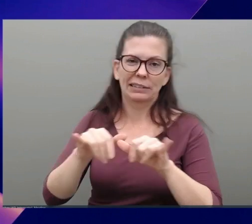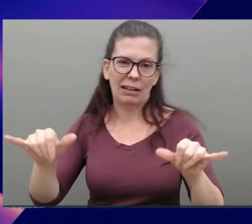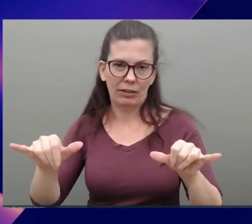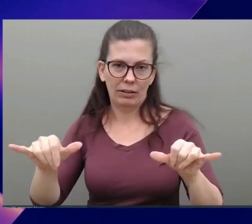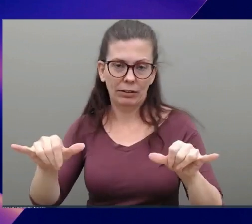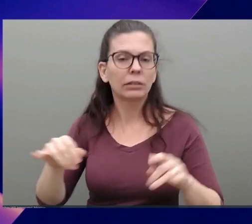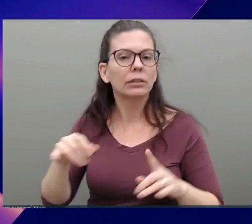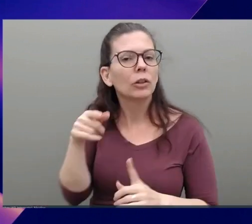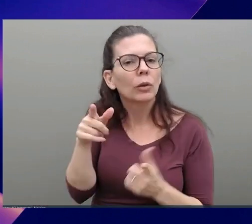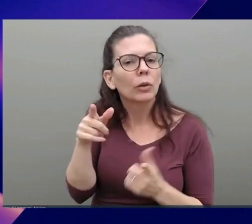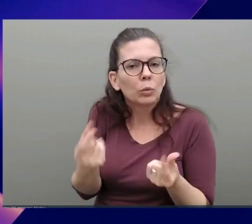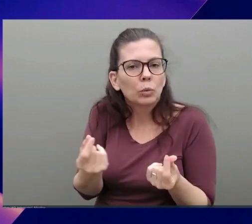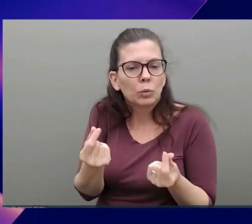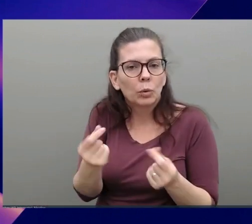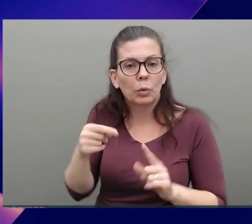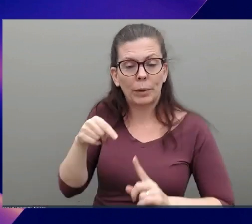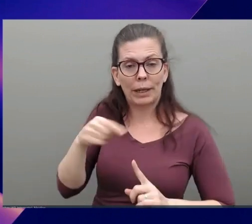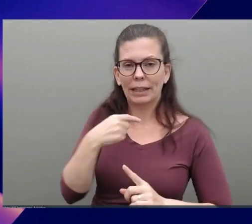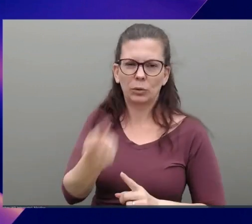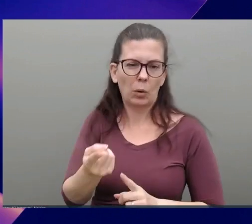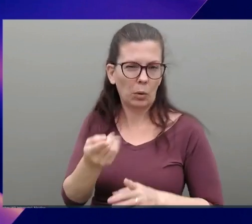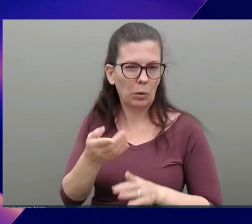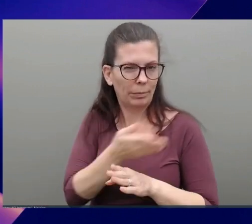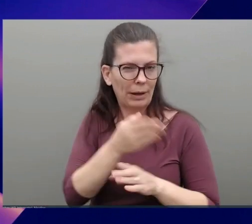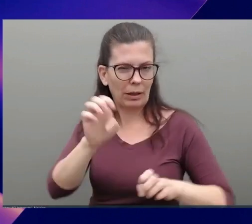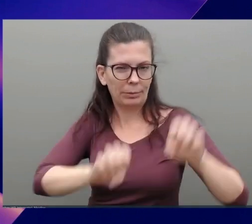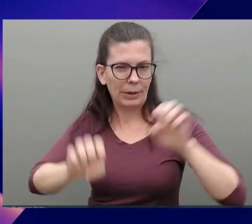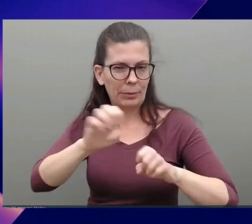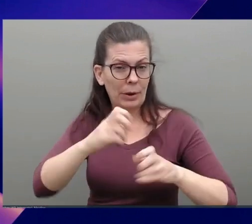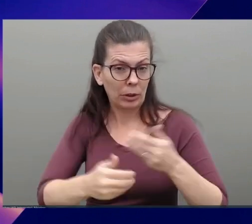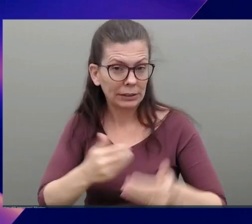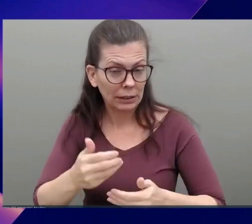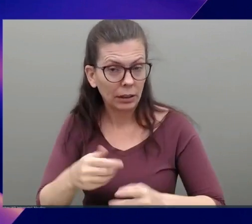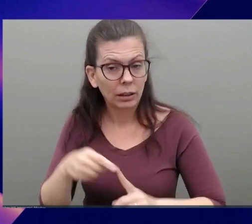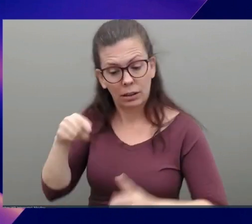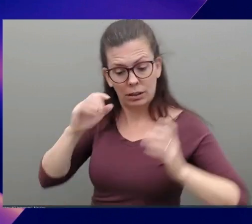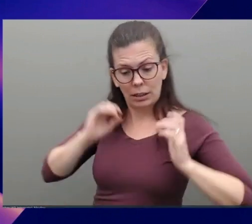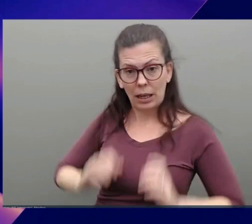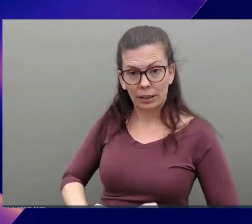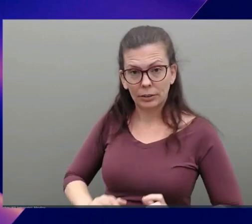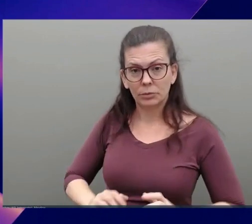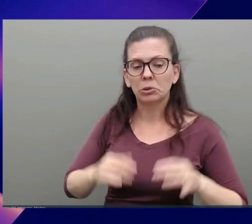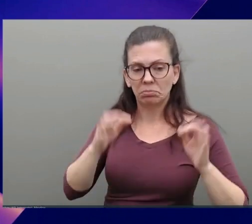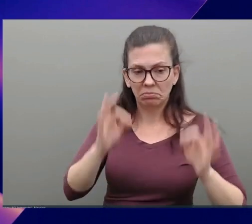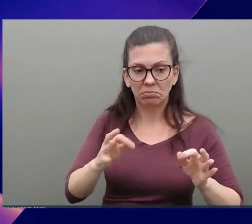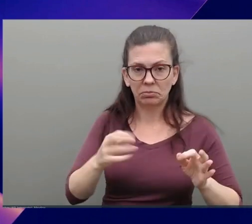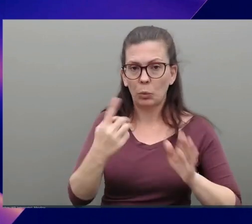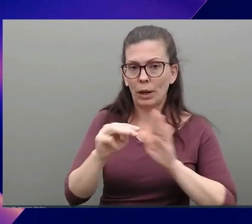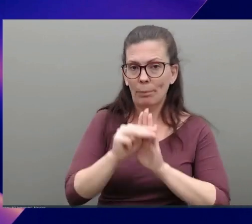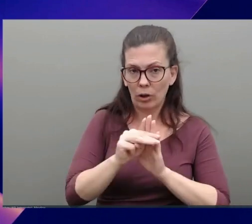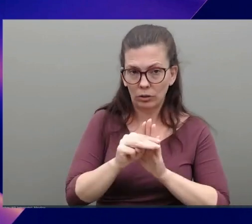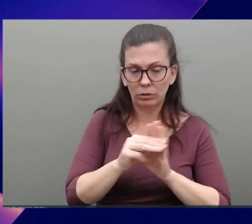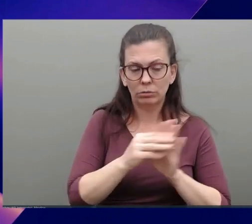as I told about the experimentation process, once customer finalize on one model and they move to Model Registry at the hub,